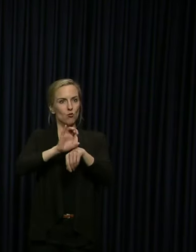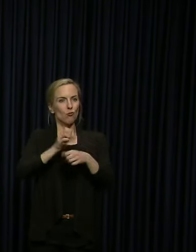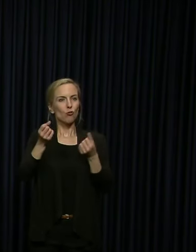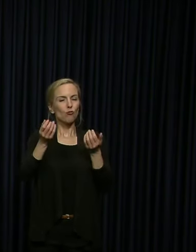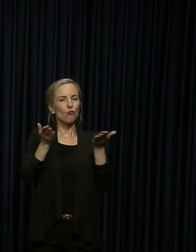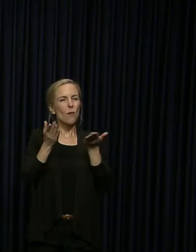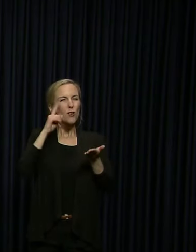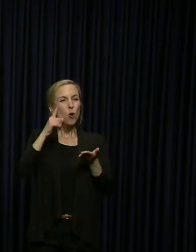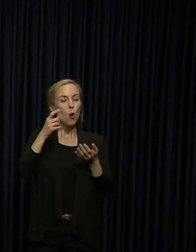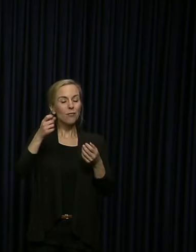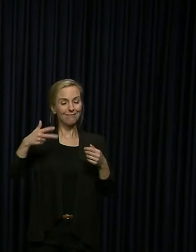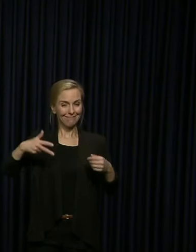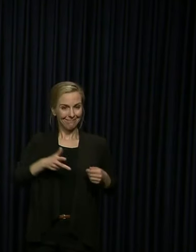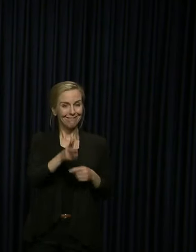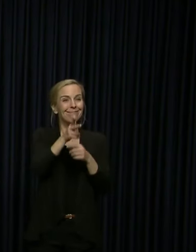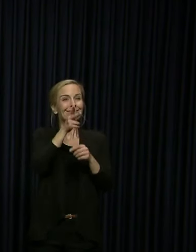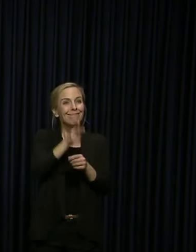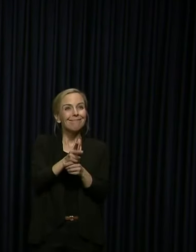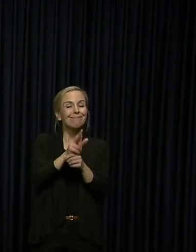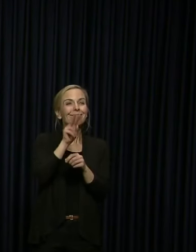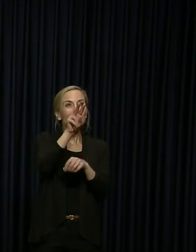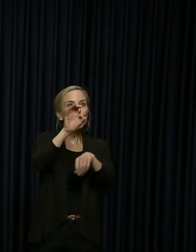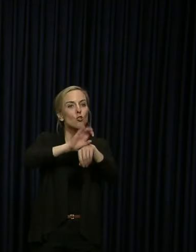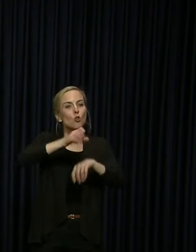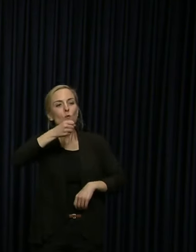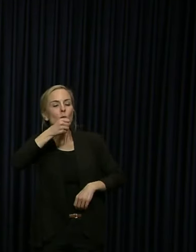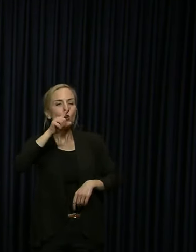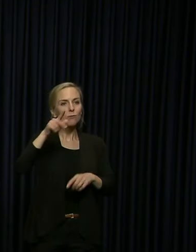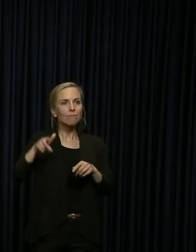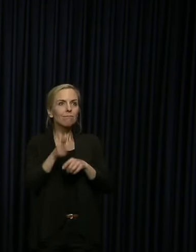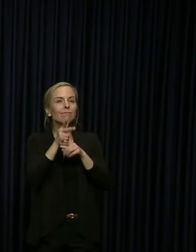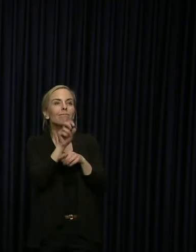FACILITIES SHOULDN'T BE ALLOWED